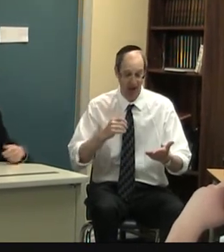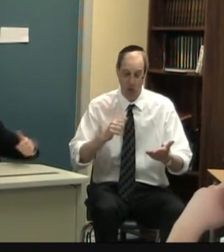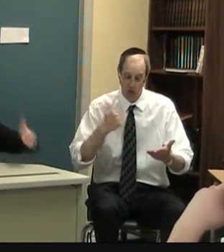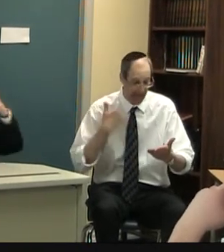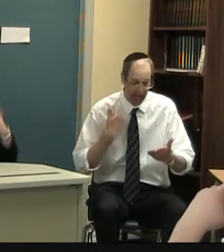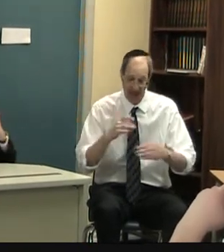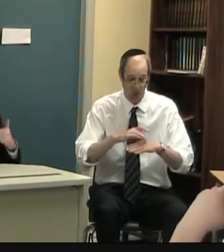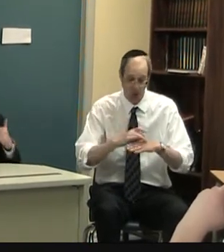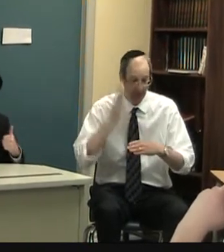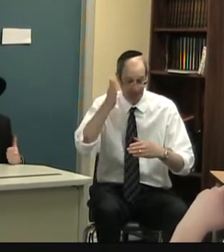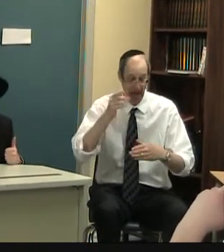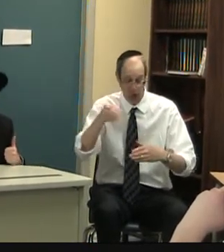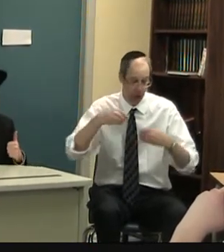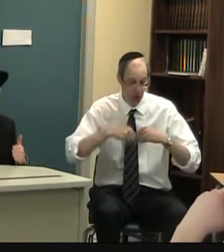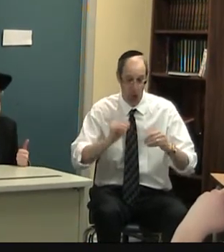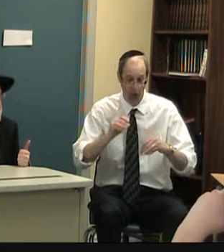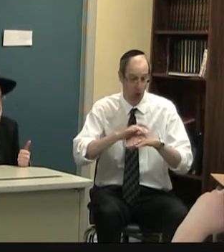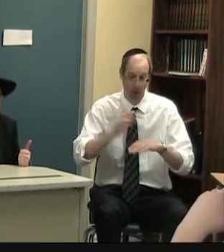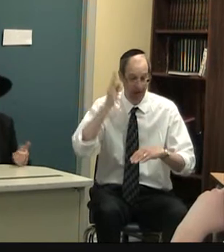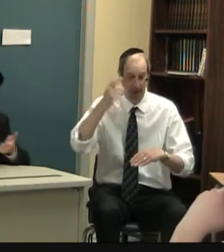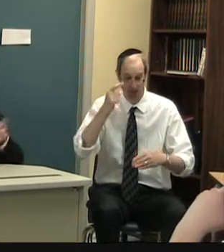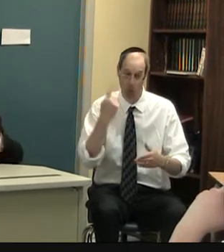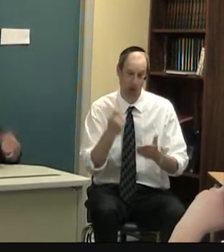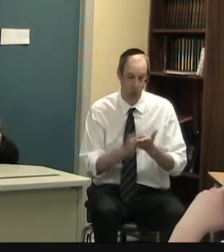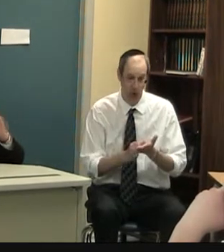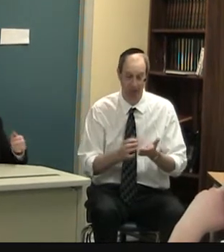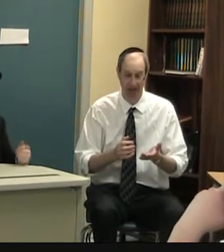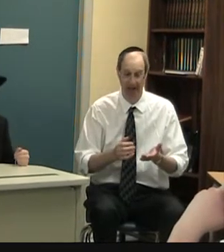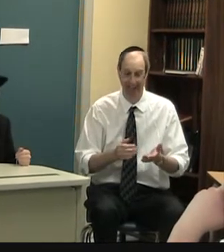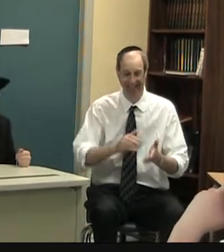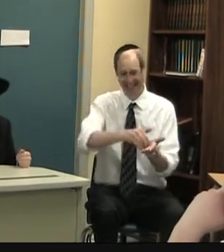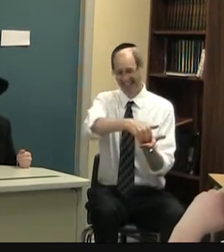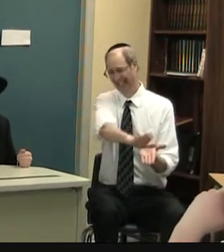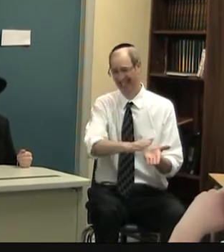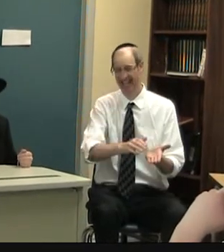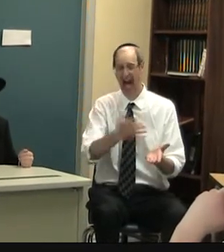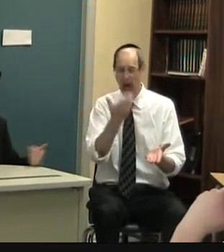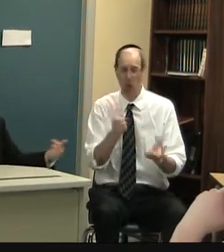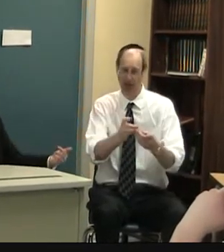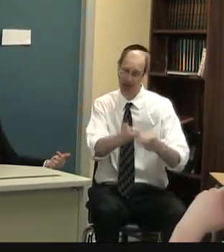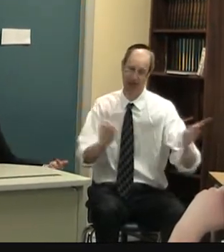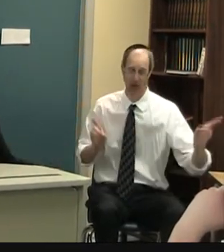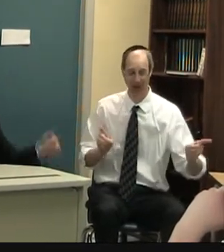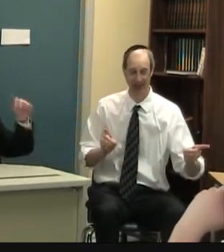You're selling your island harbor for a ruble i want nothing to do with you i want a divorce and i want it now